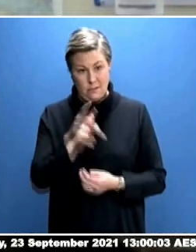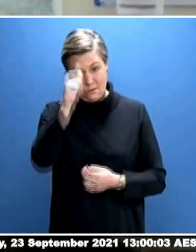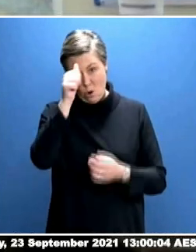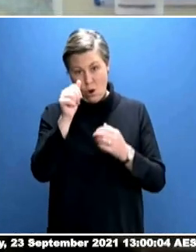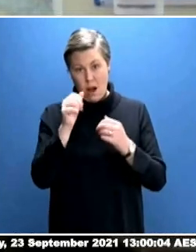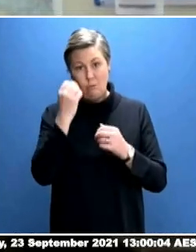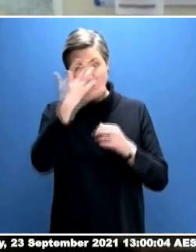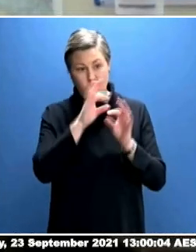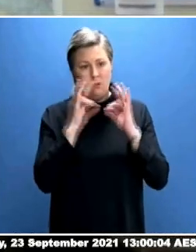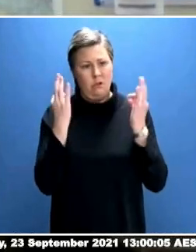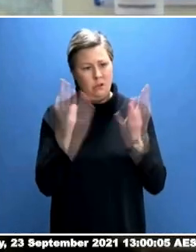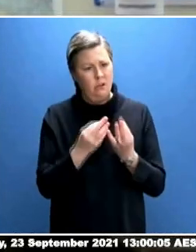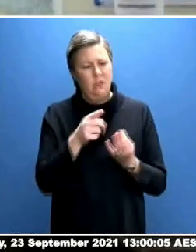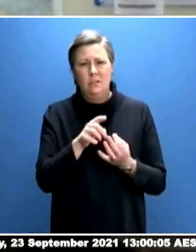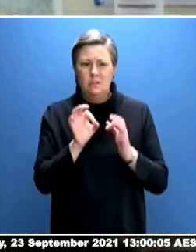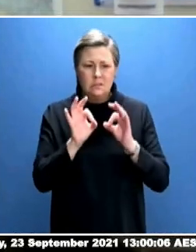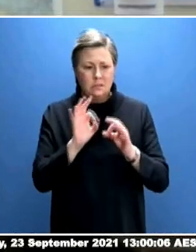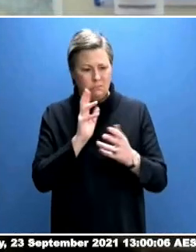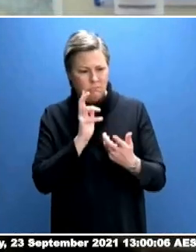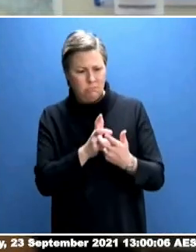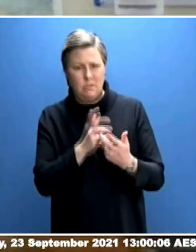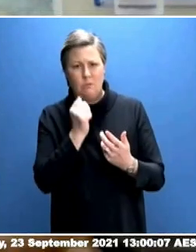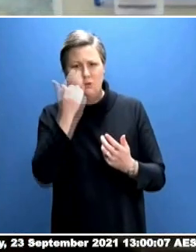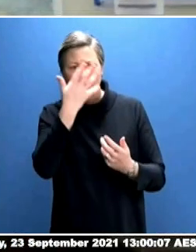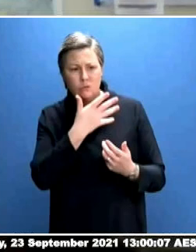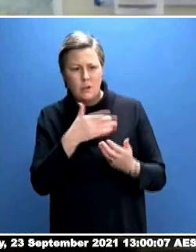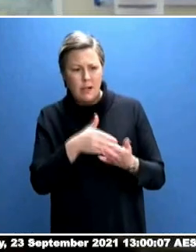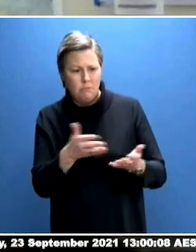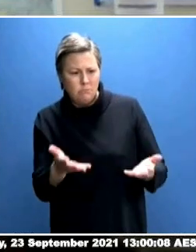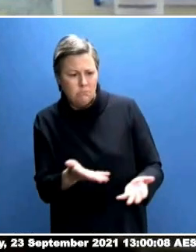forum for Aboriginal people to be able to develop and grow those ideas.